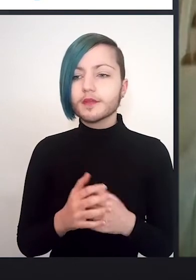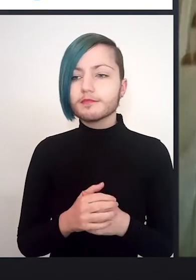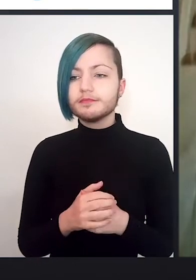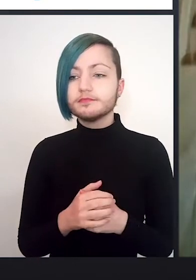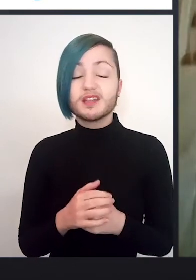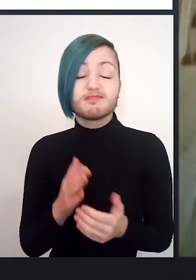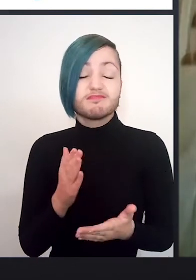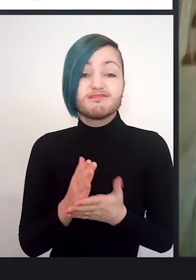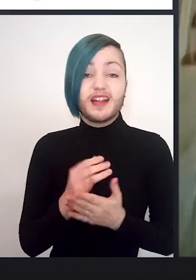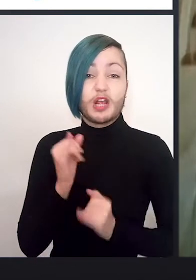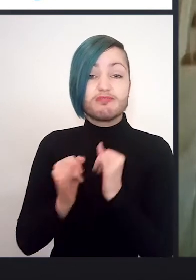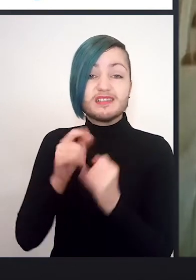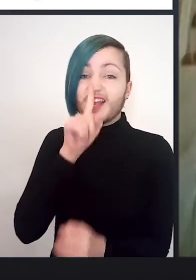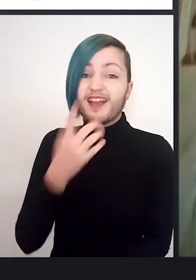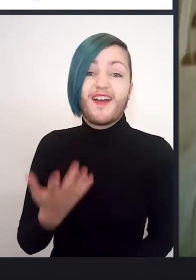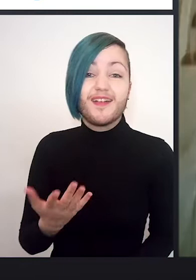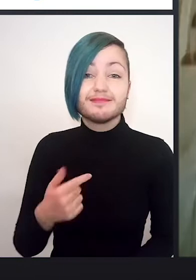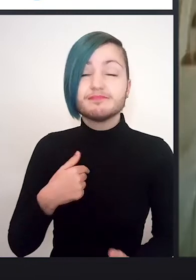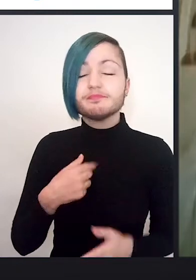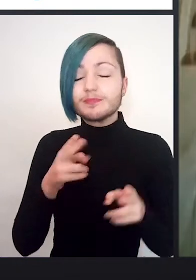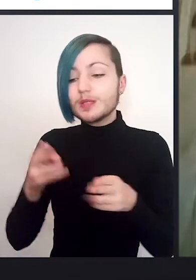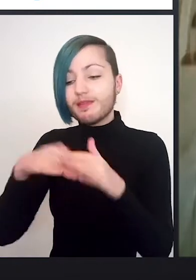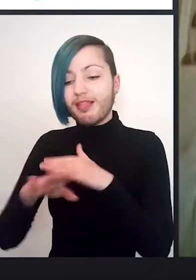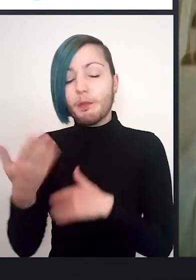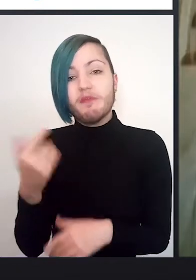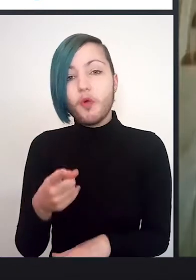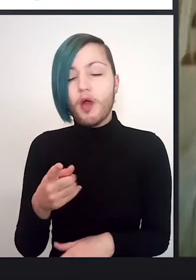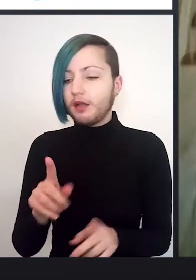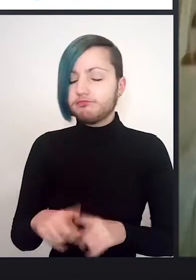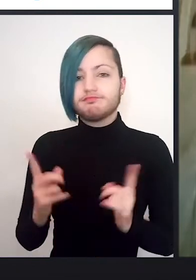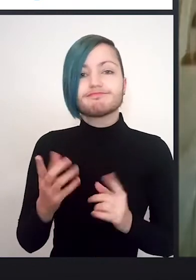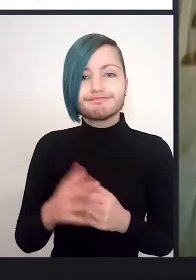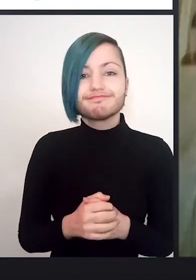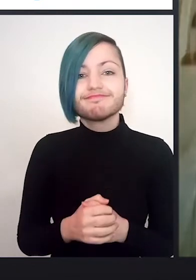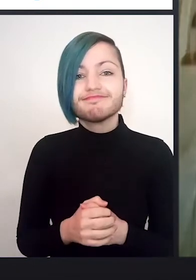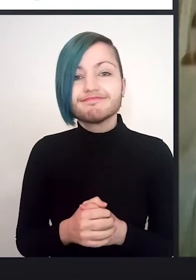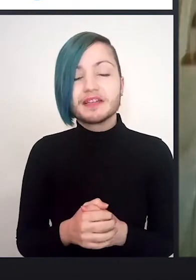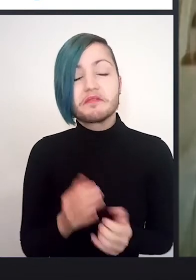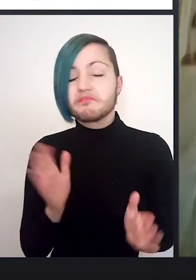I couldn't fault it really, I've been in hospital before and it was very good.